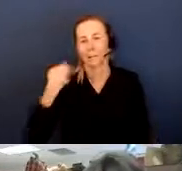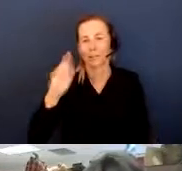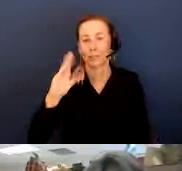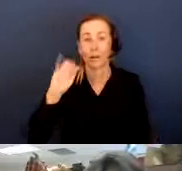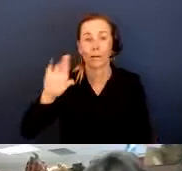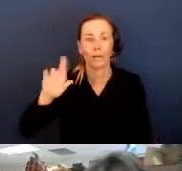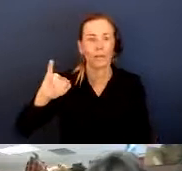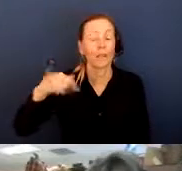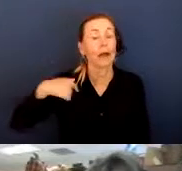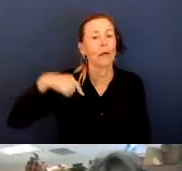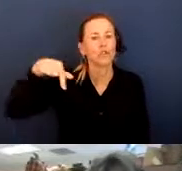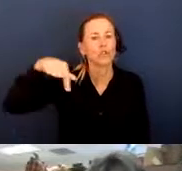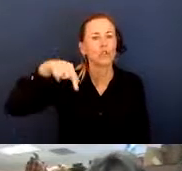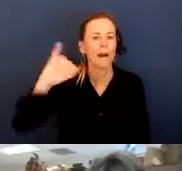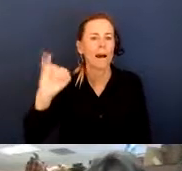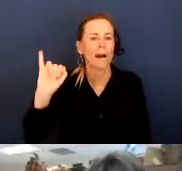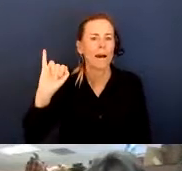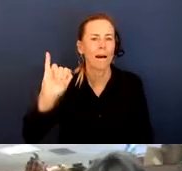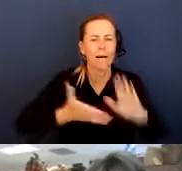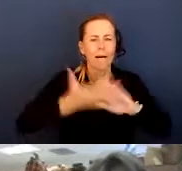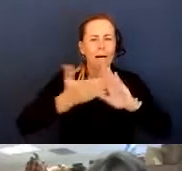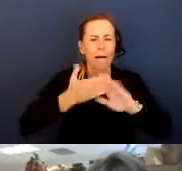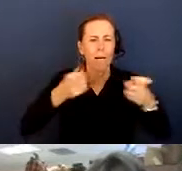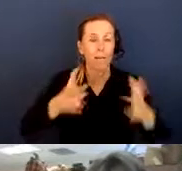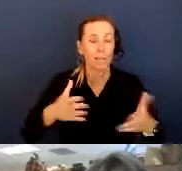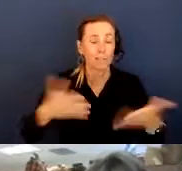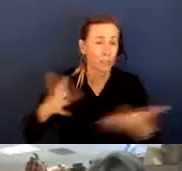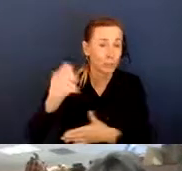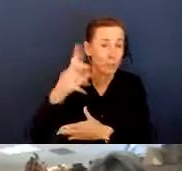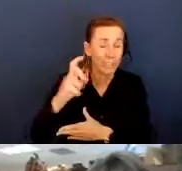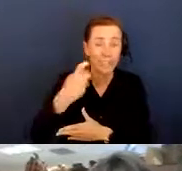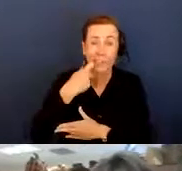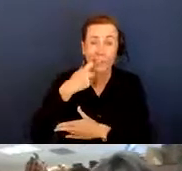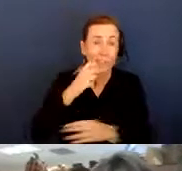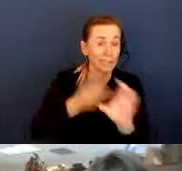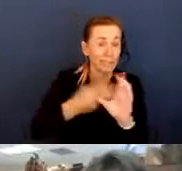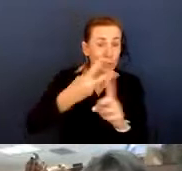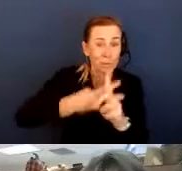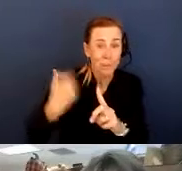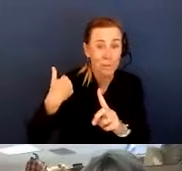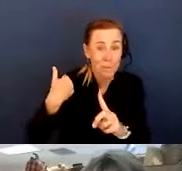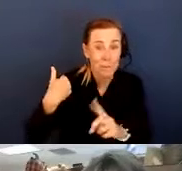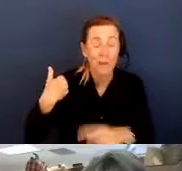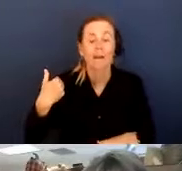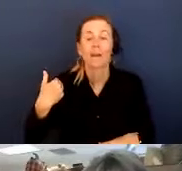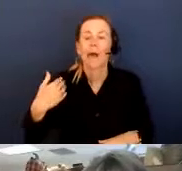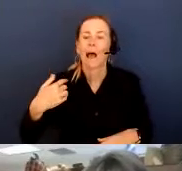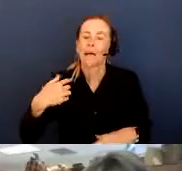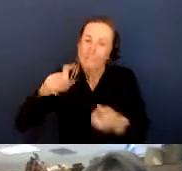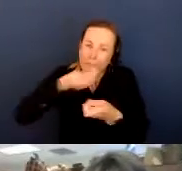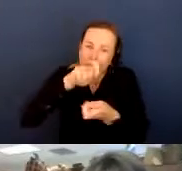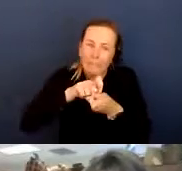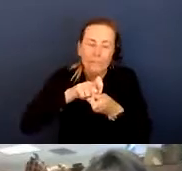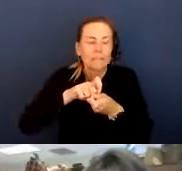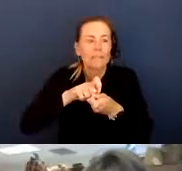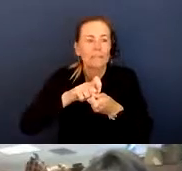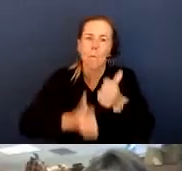I am Jabari. I am a QI Operator Manager here at COPD. I have recently joined the team about two months ago, to be exact.